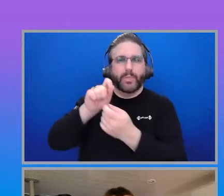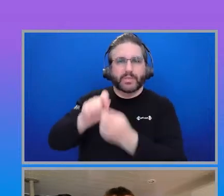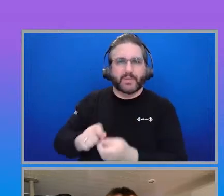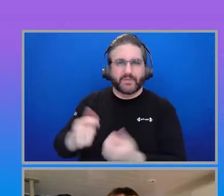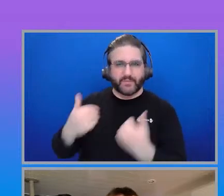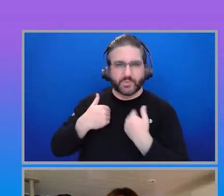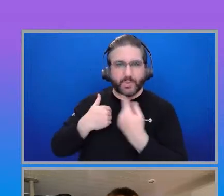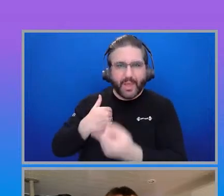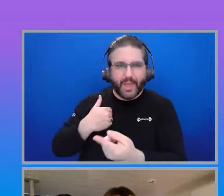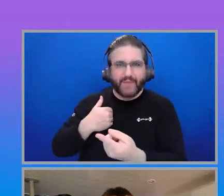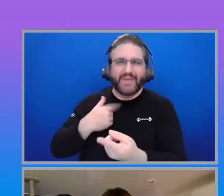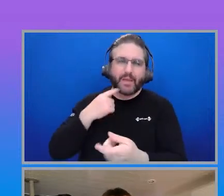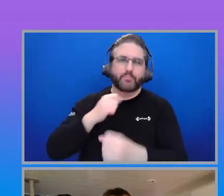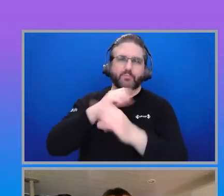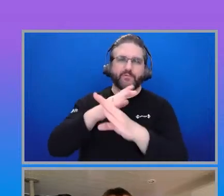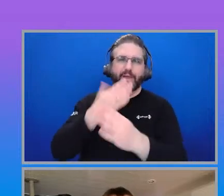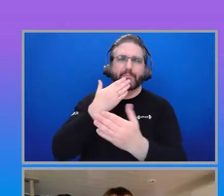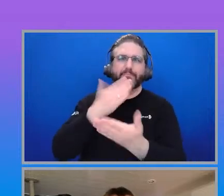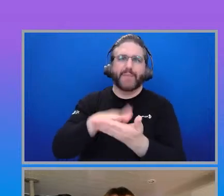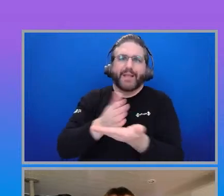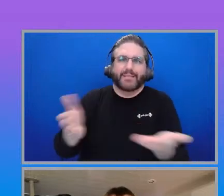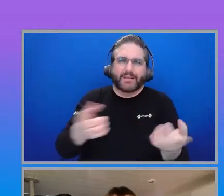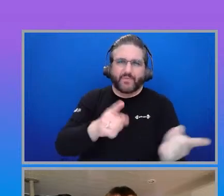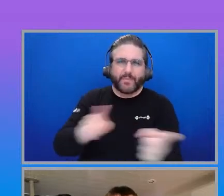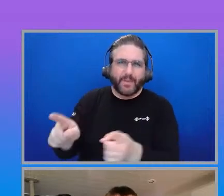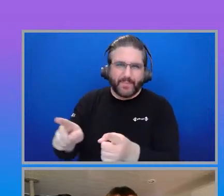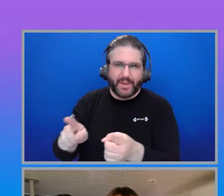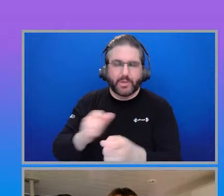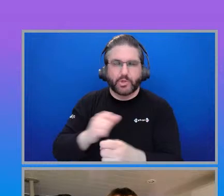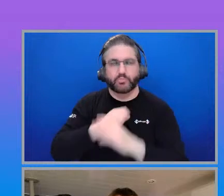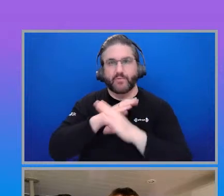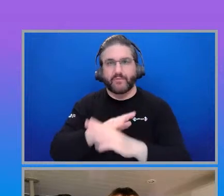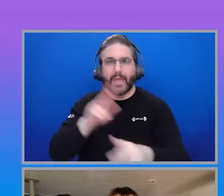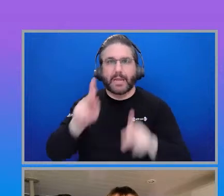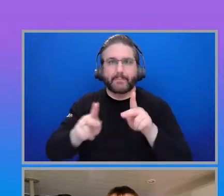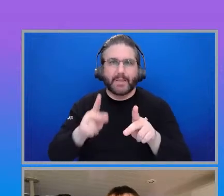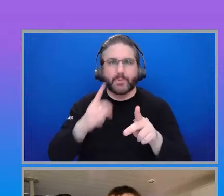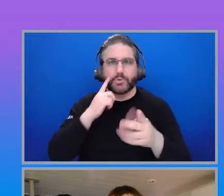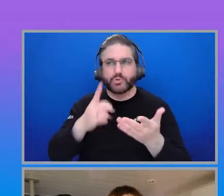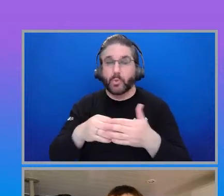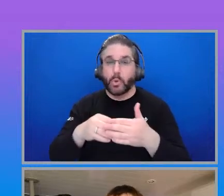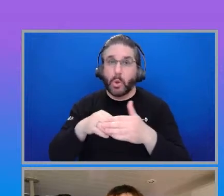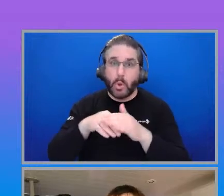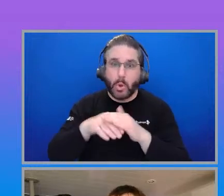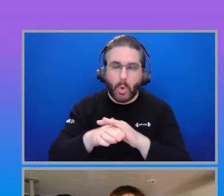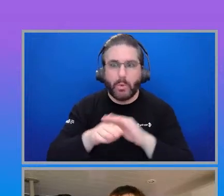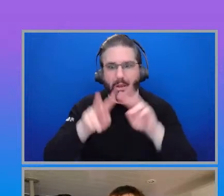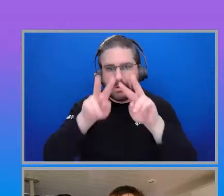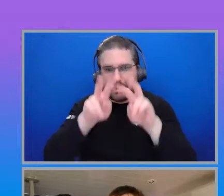and also prevents kind of bad things happening, you know, prevents people from going into